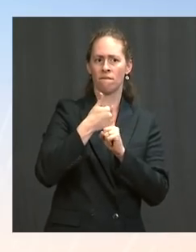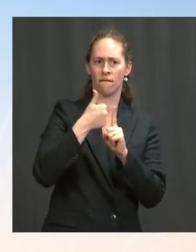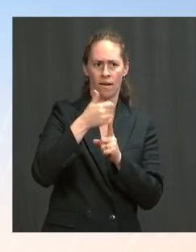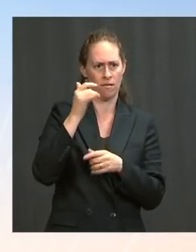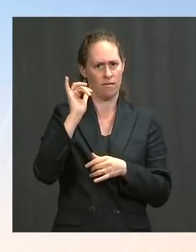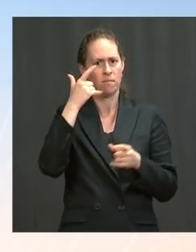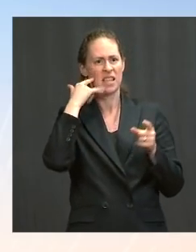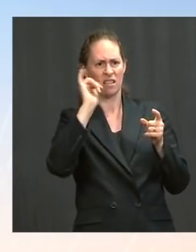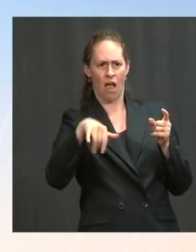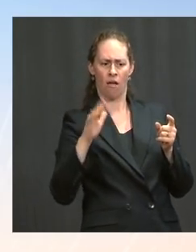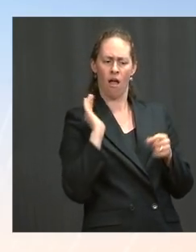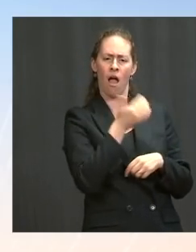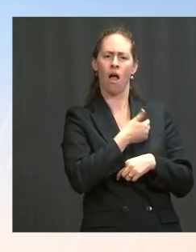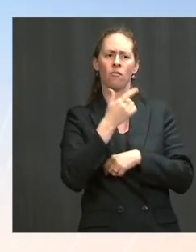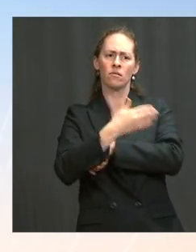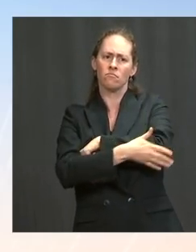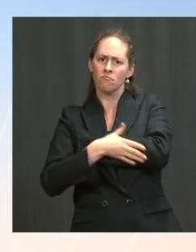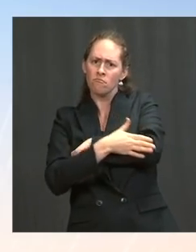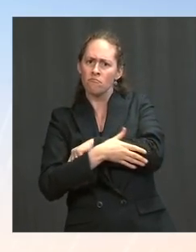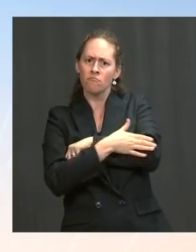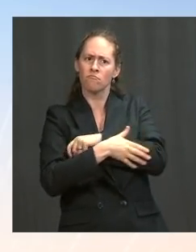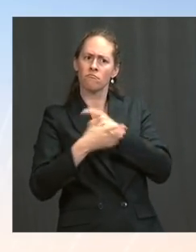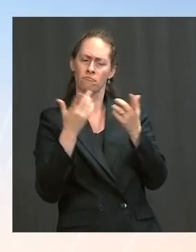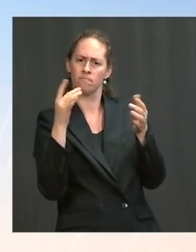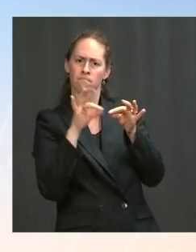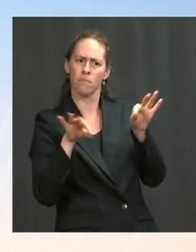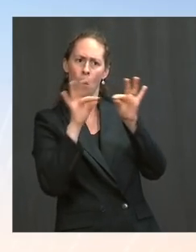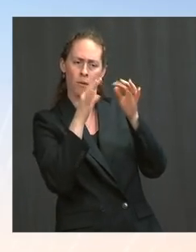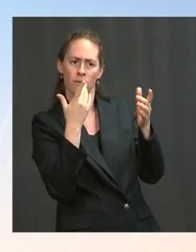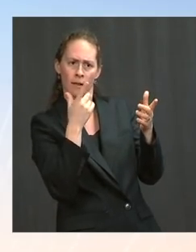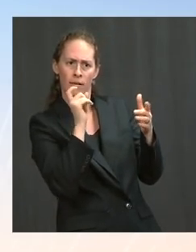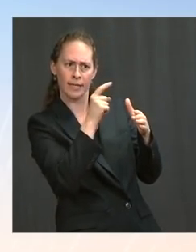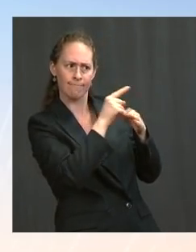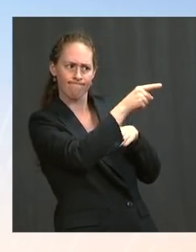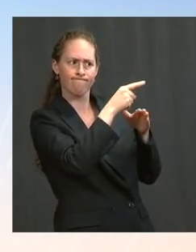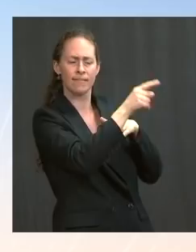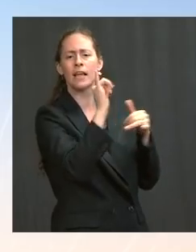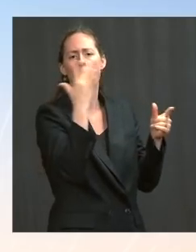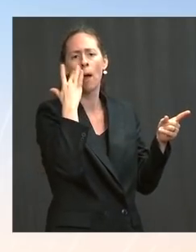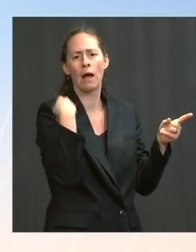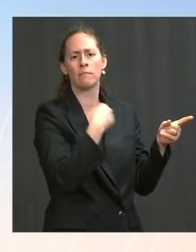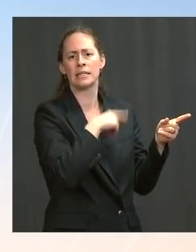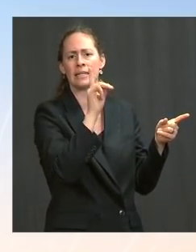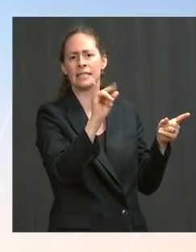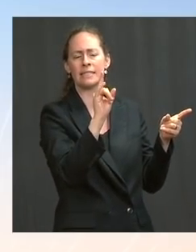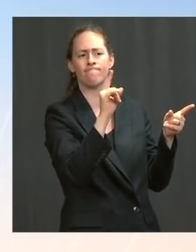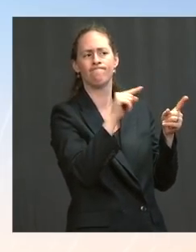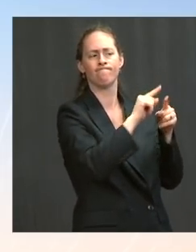for the strikes announced yesterday. Go ahead. The Press: Just to follow up on that: So, has President Biden been in touch